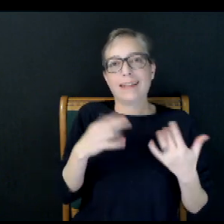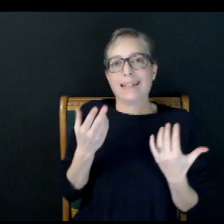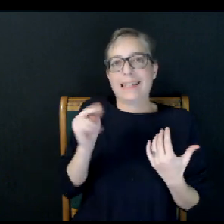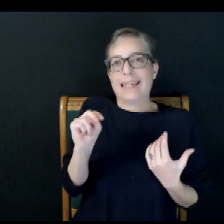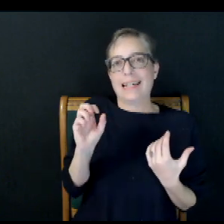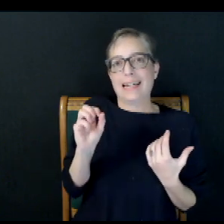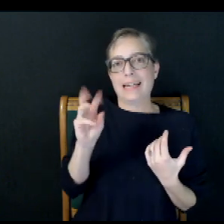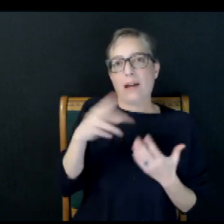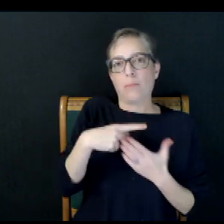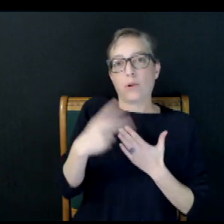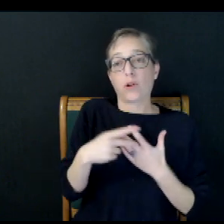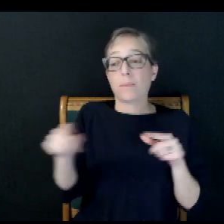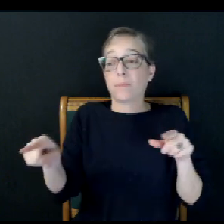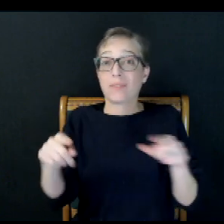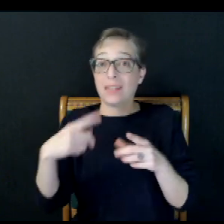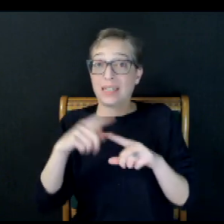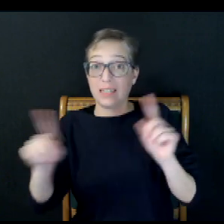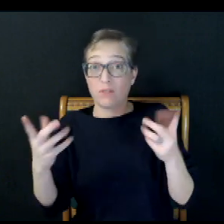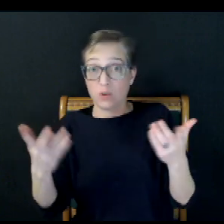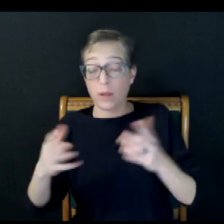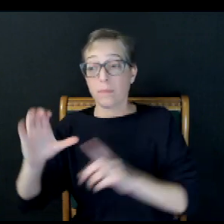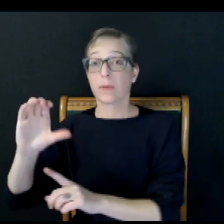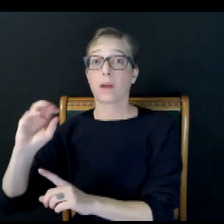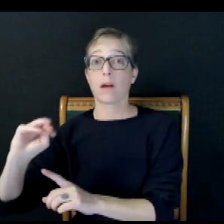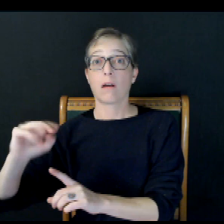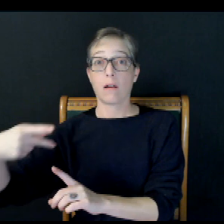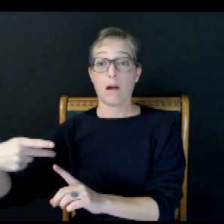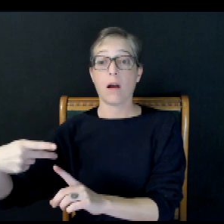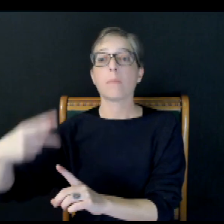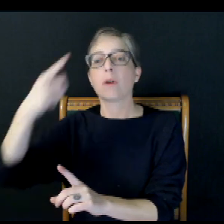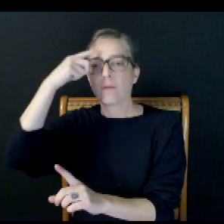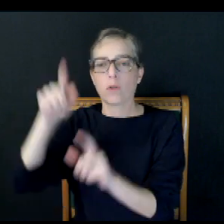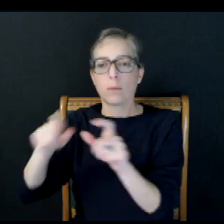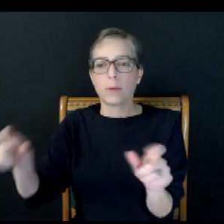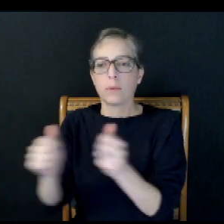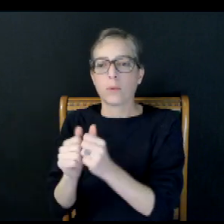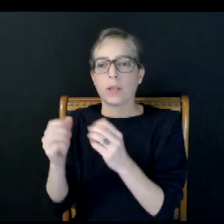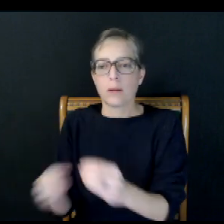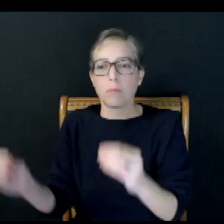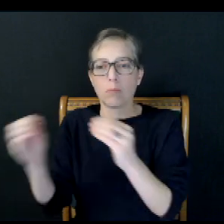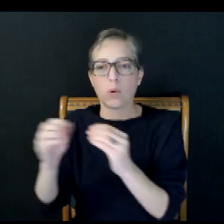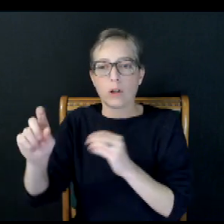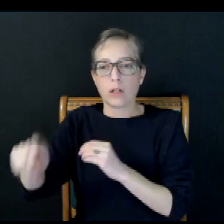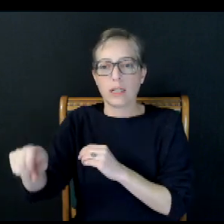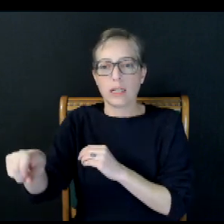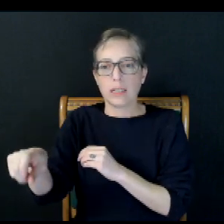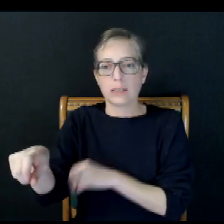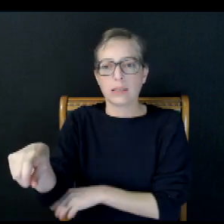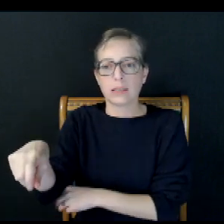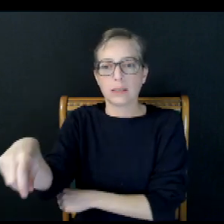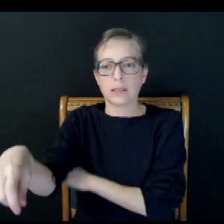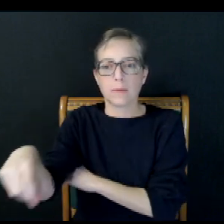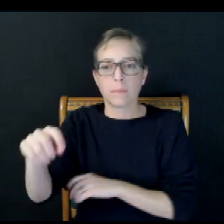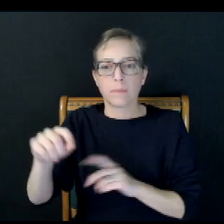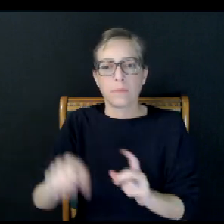the comprehensive waiver are for those with more extreme needs. And the Now who have